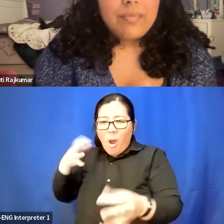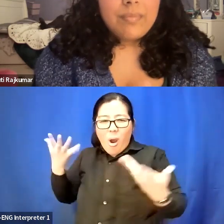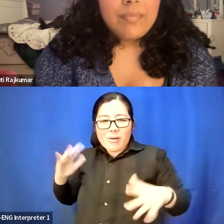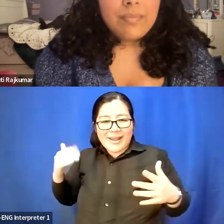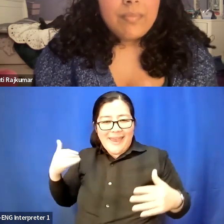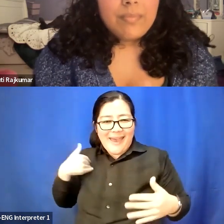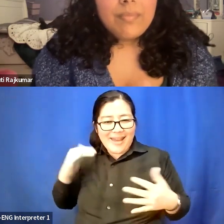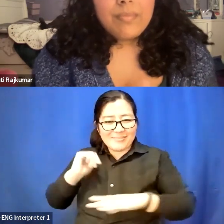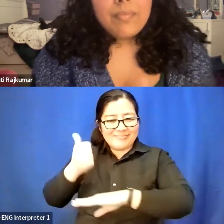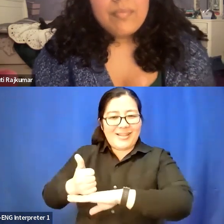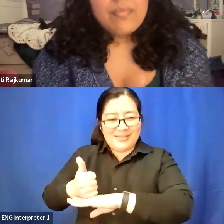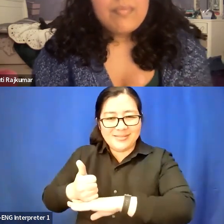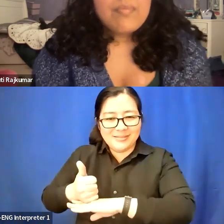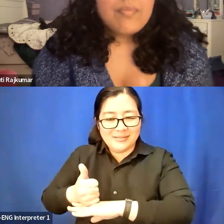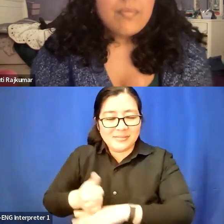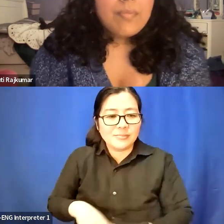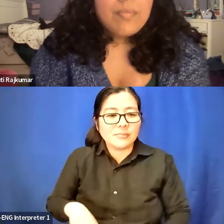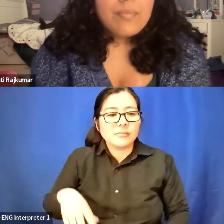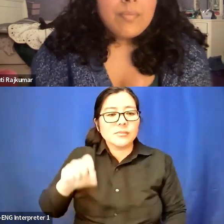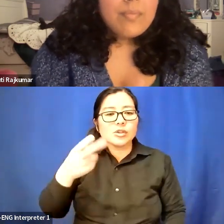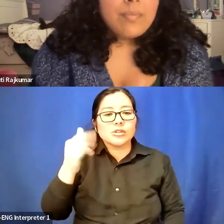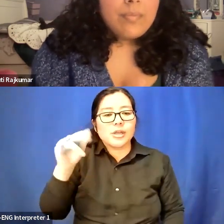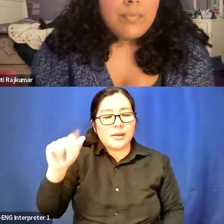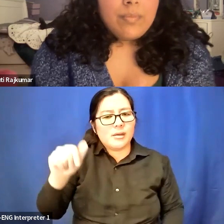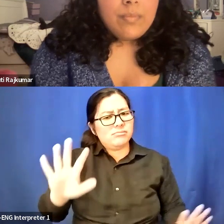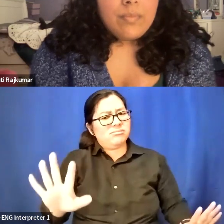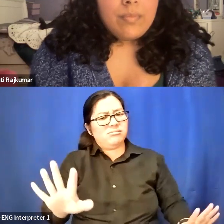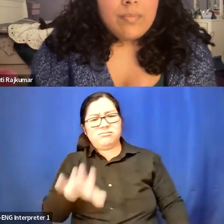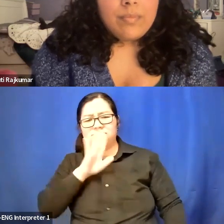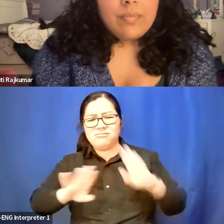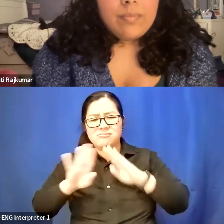Yeah. It's really frustrating how the burden of our accessibility